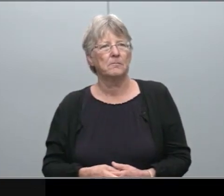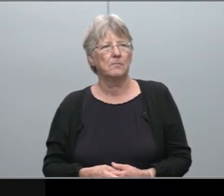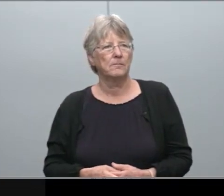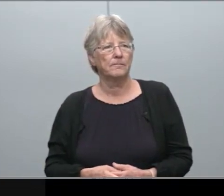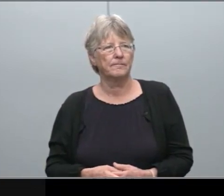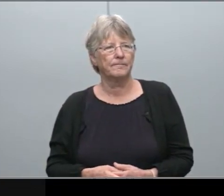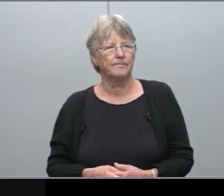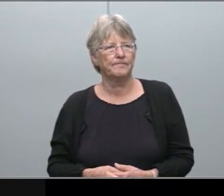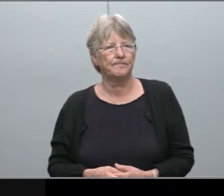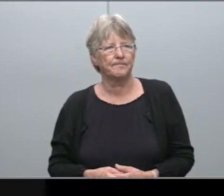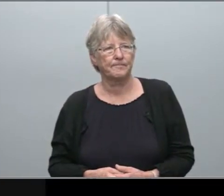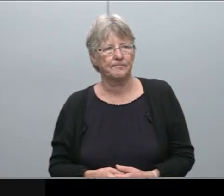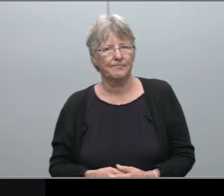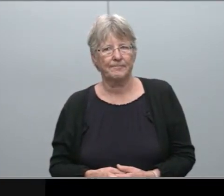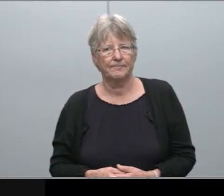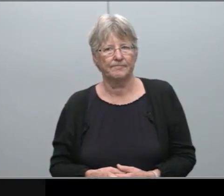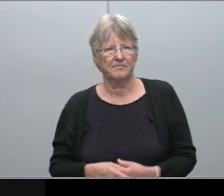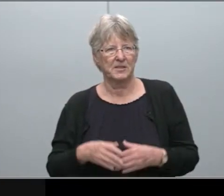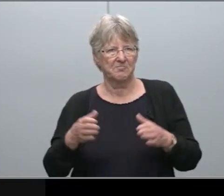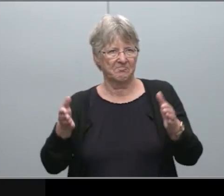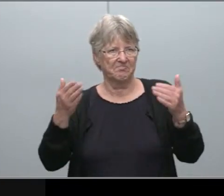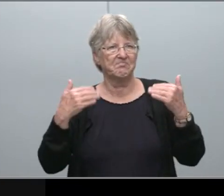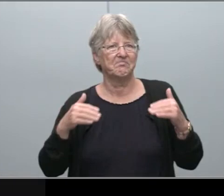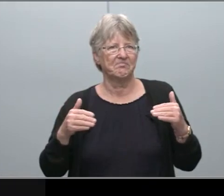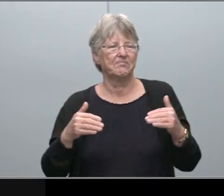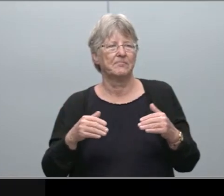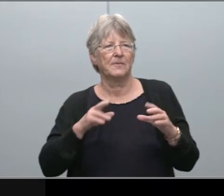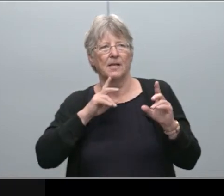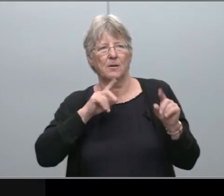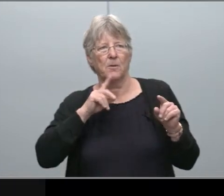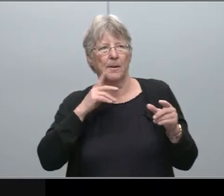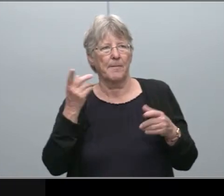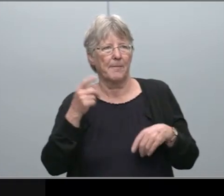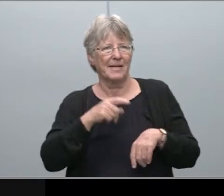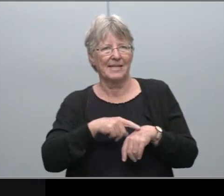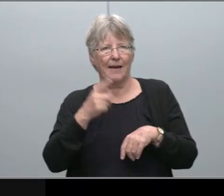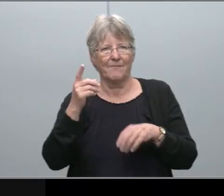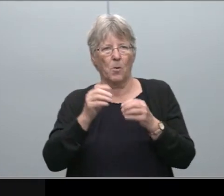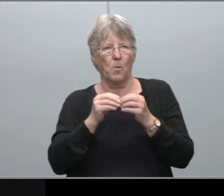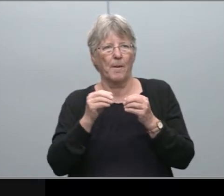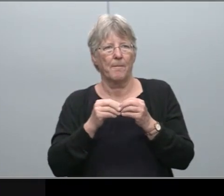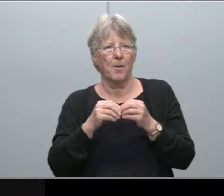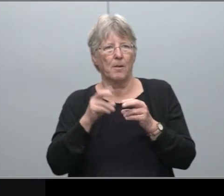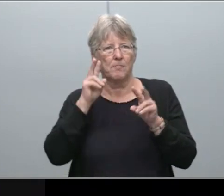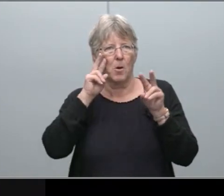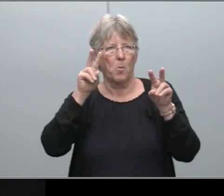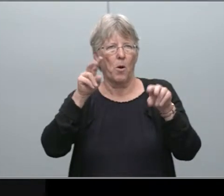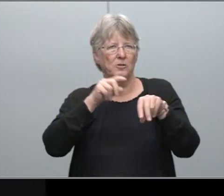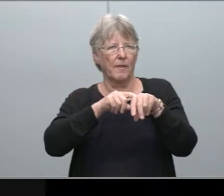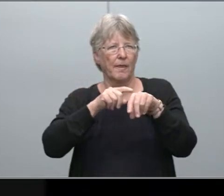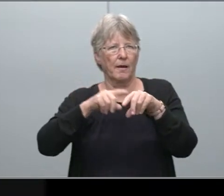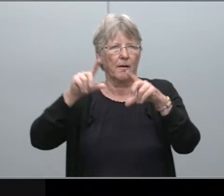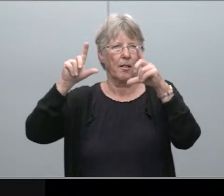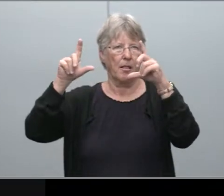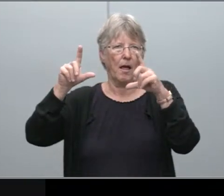And what you can expect, Robyn and I can send it to you, is I can share with you, in particular, so that you see